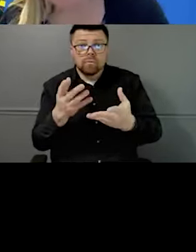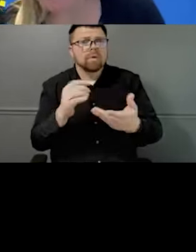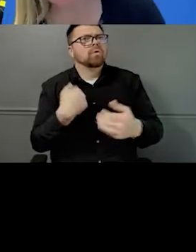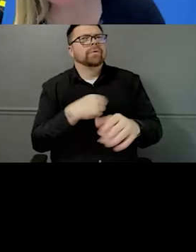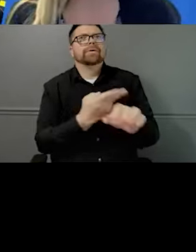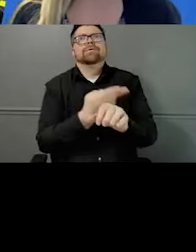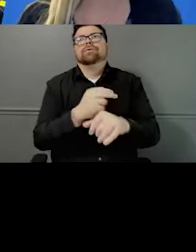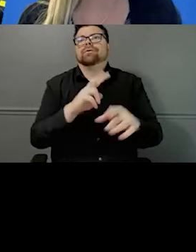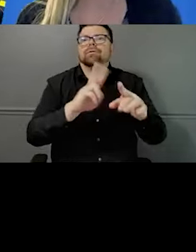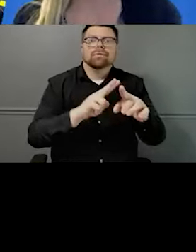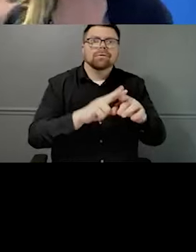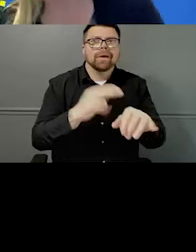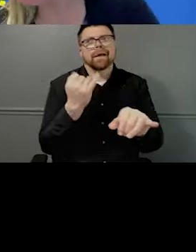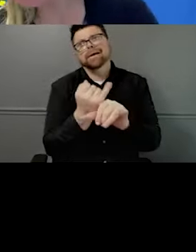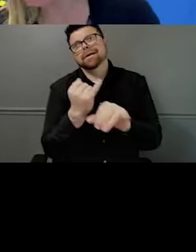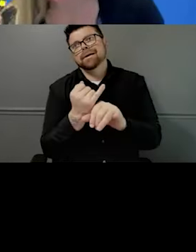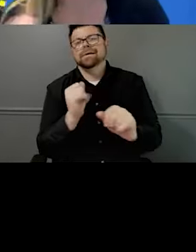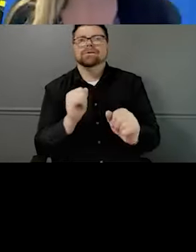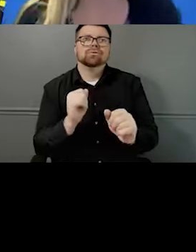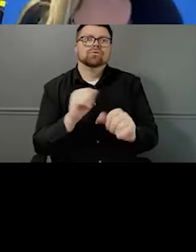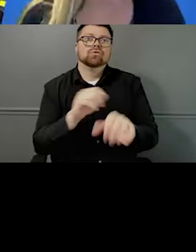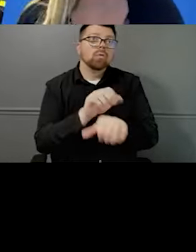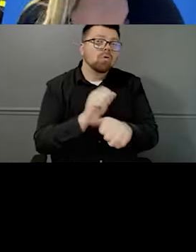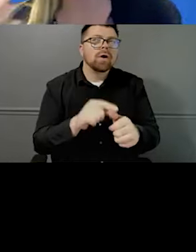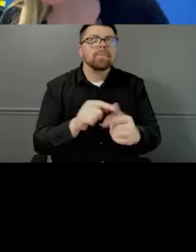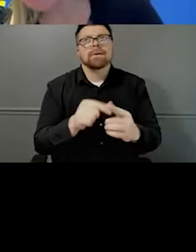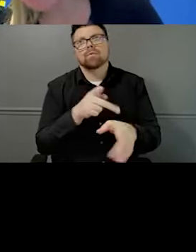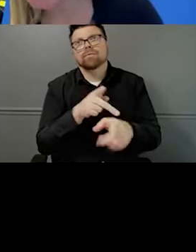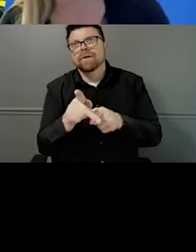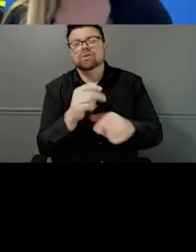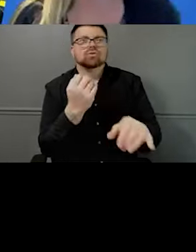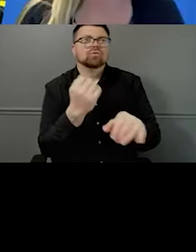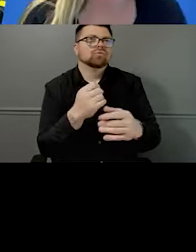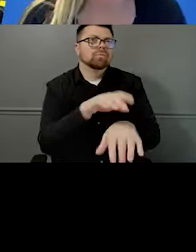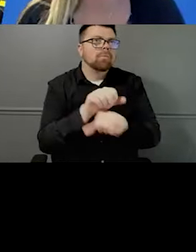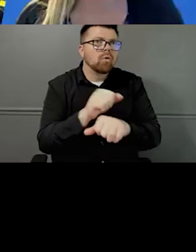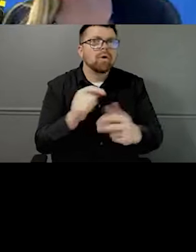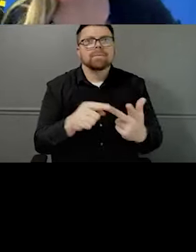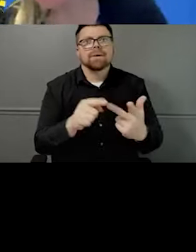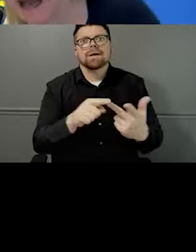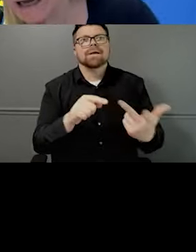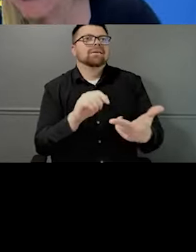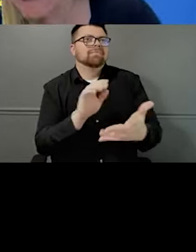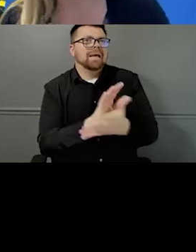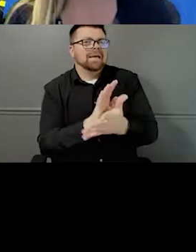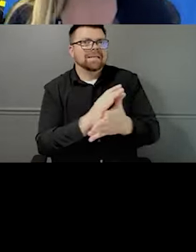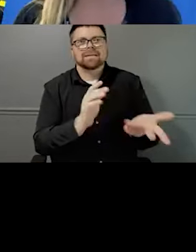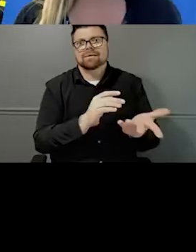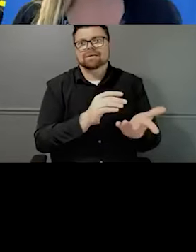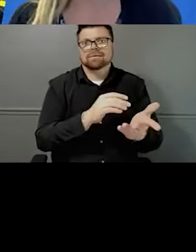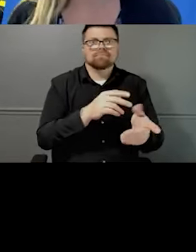institutional appointment, professional appointment, academic position, academic appointment,